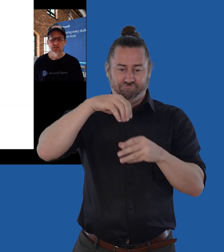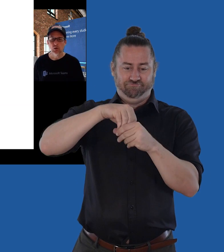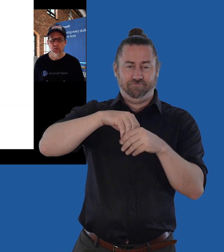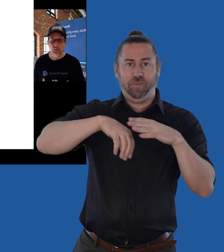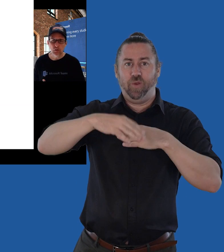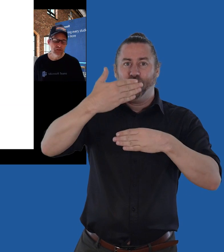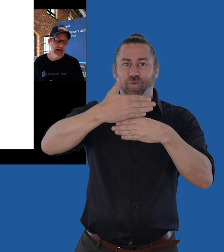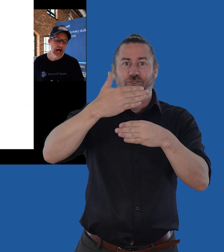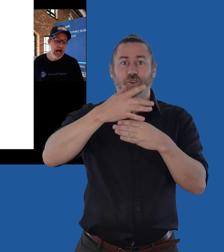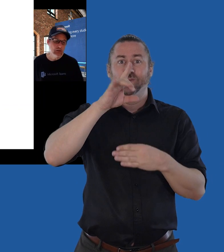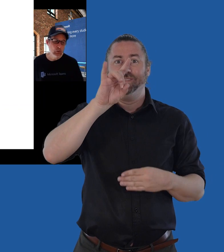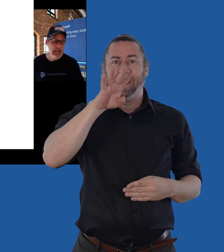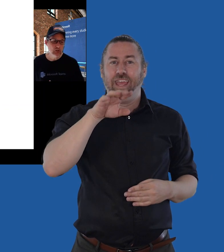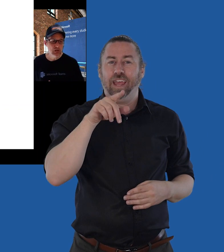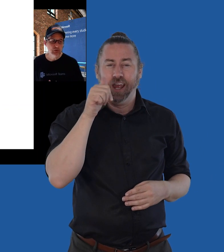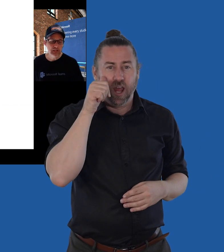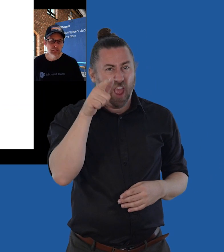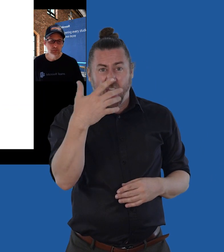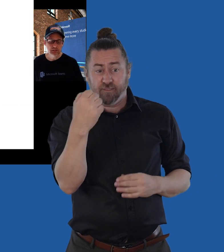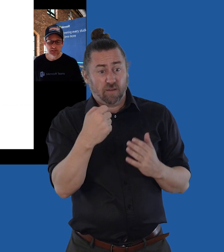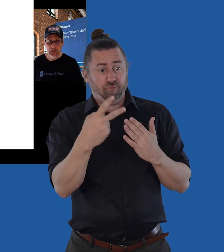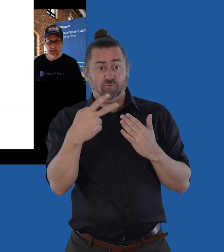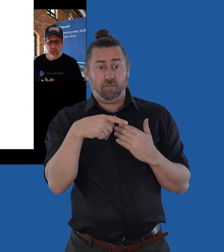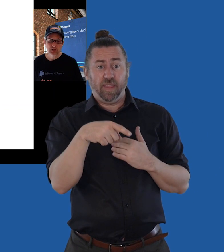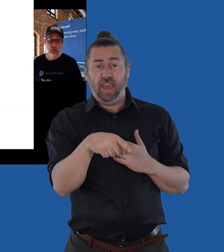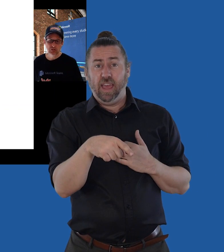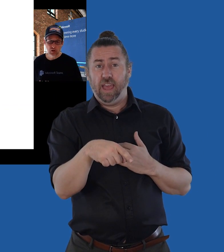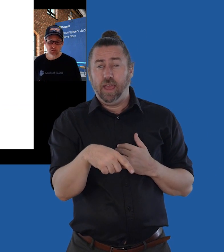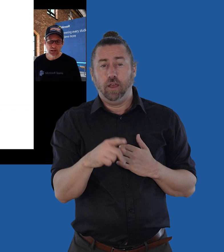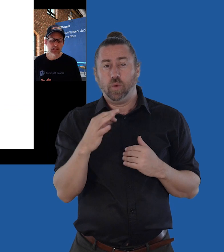So, if you've got that hardware, you don't need special software,